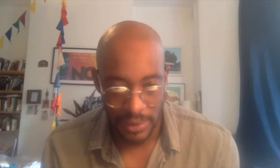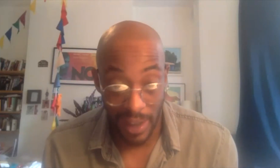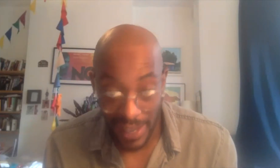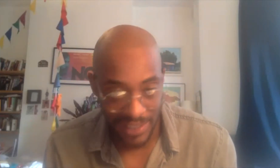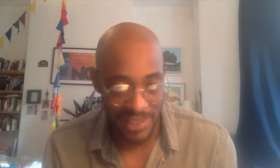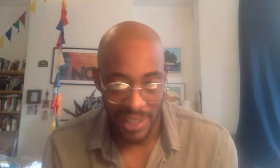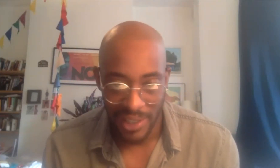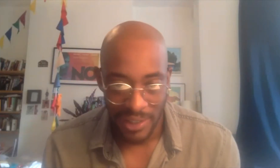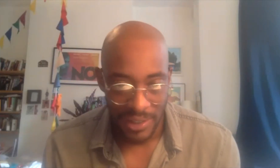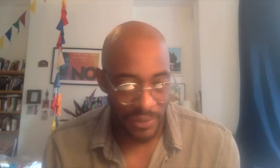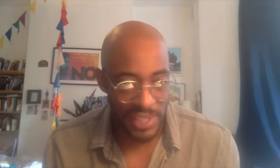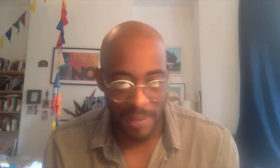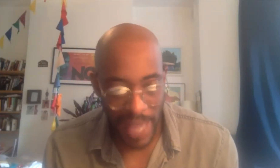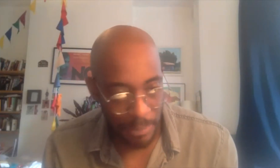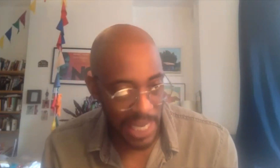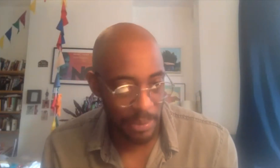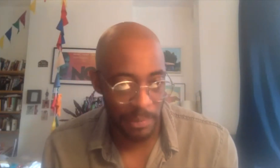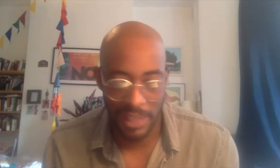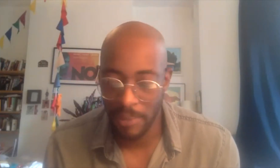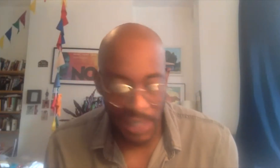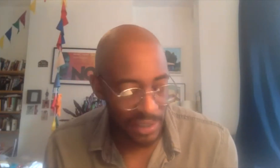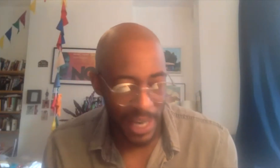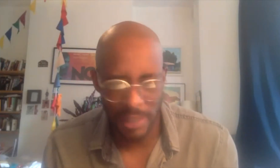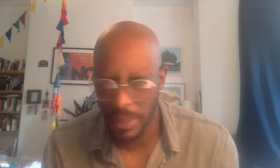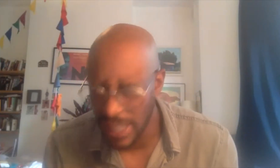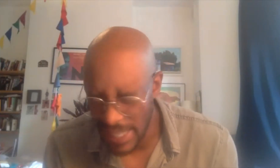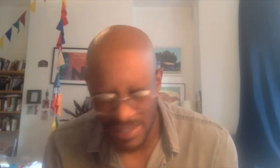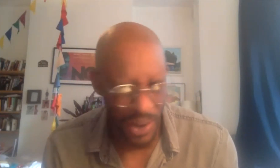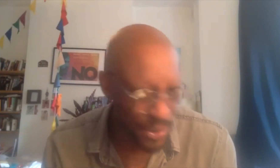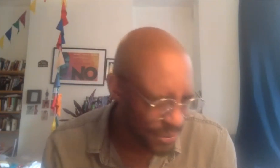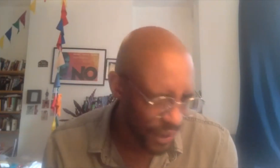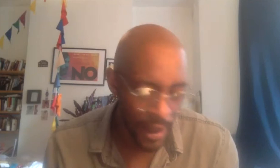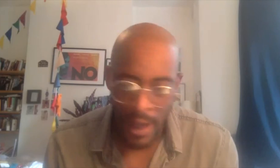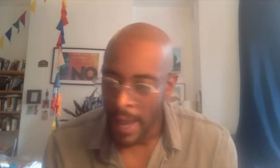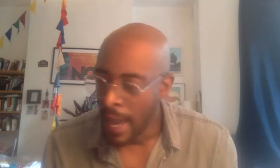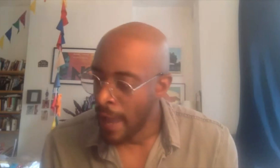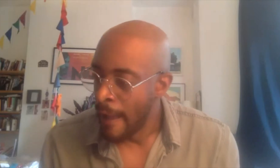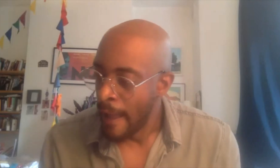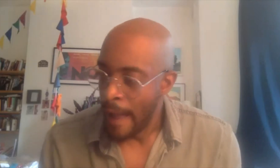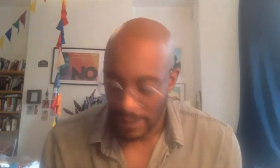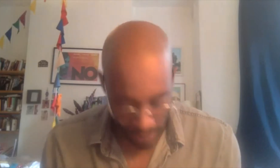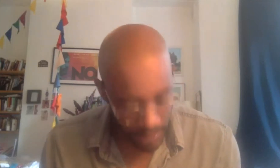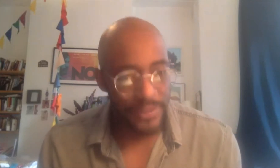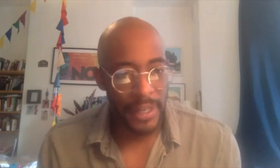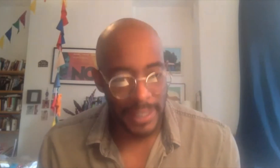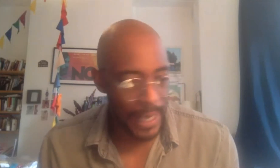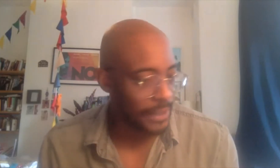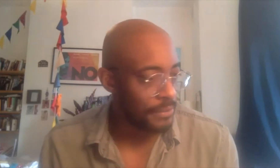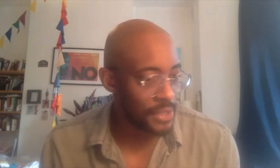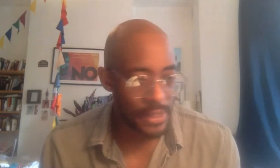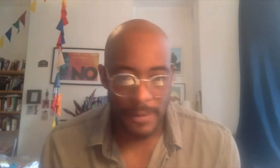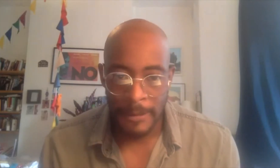tired of seeing Black people being murdered by the police over and over again. I'm just -